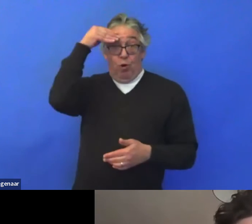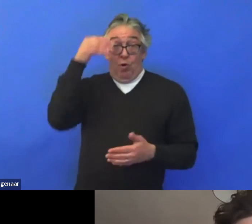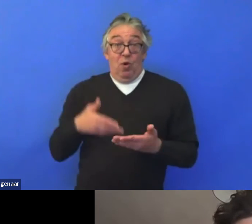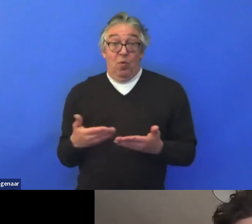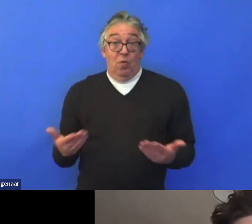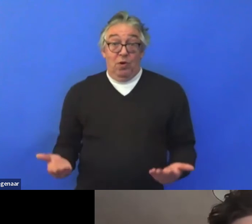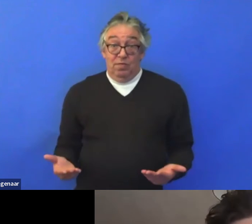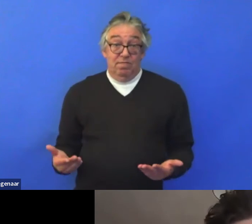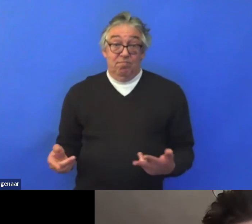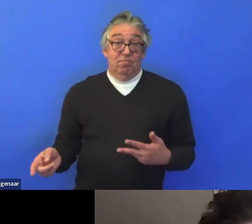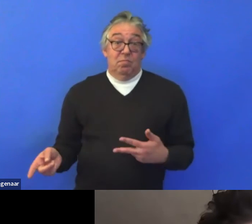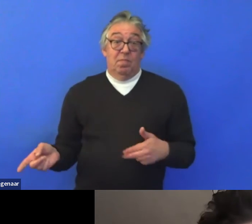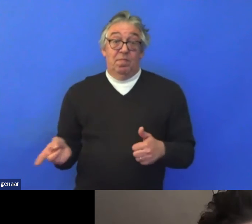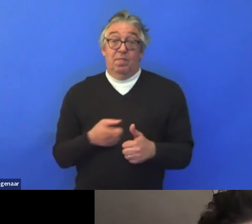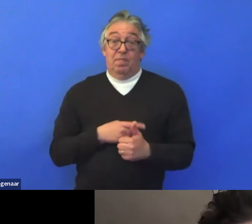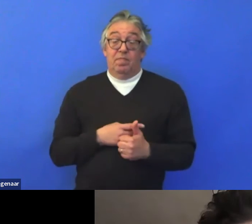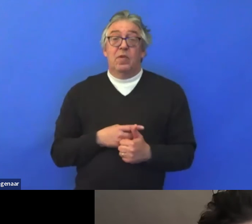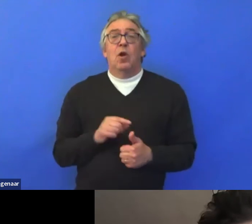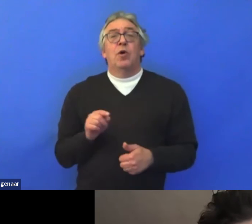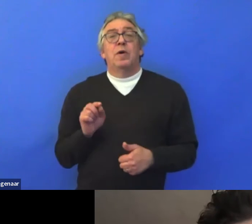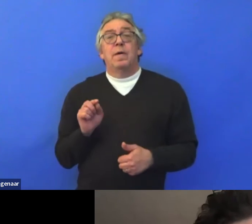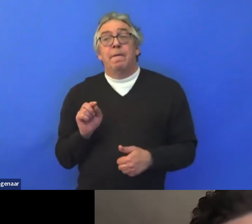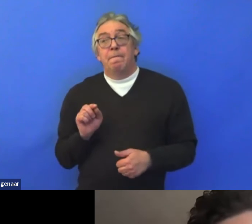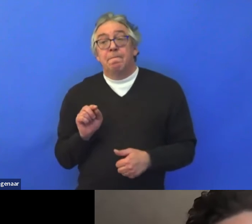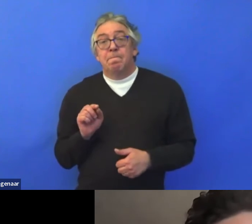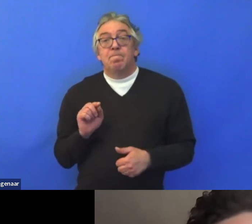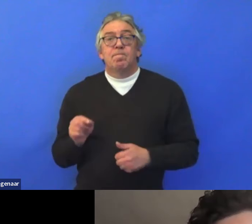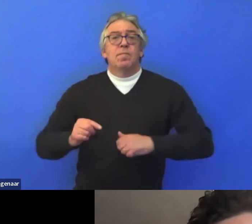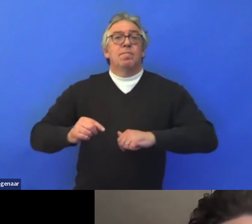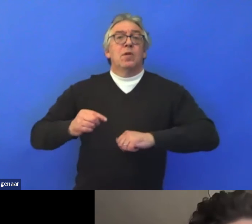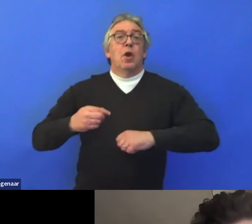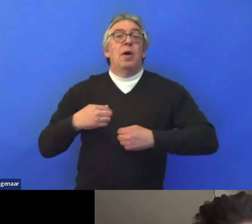while there were challenges in making platforms more accessible.